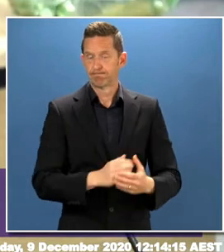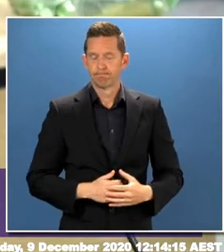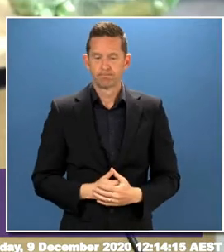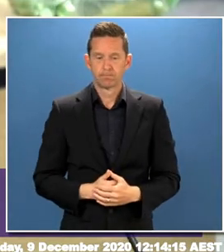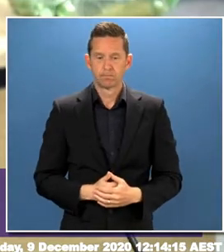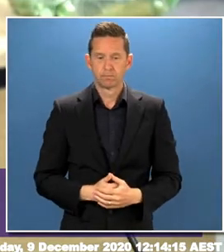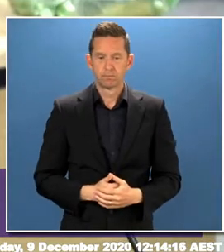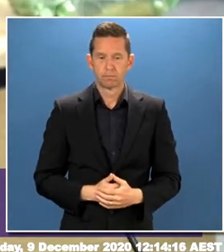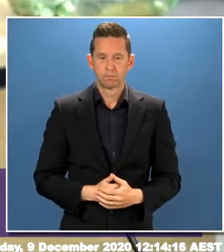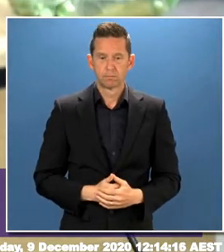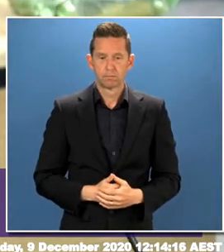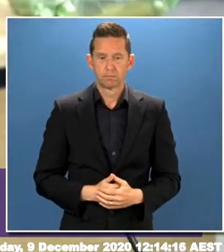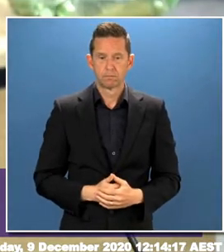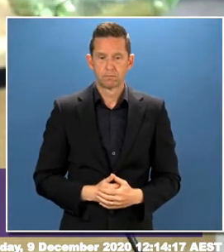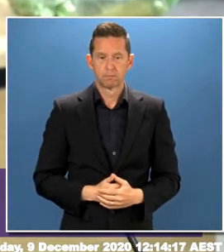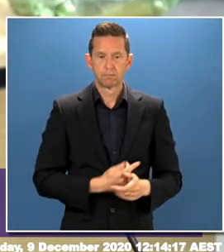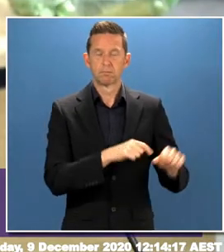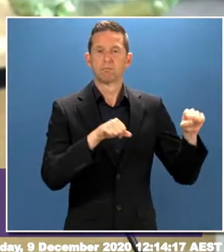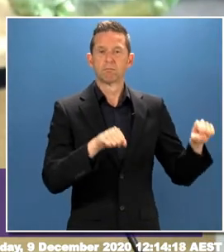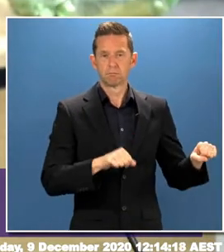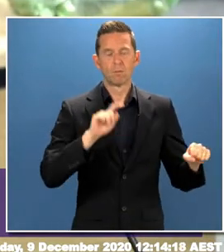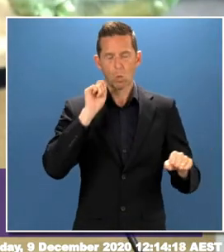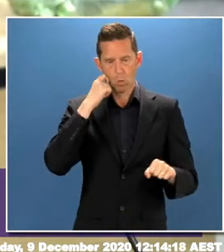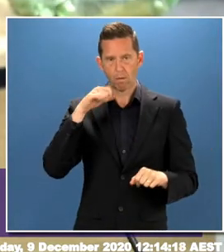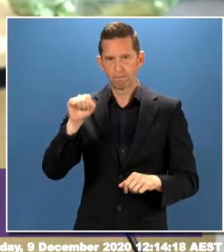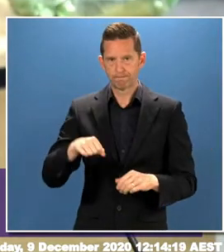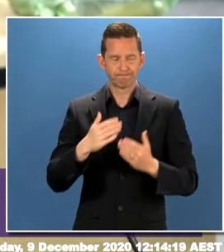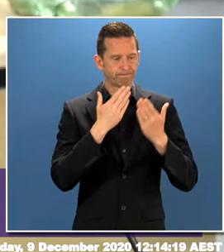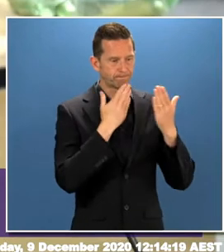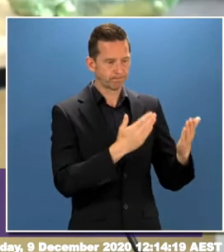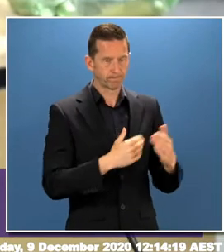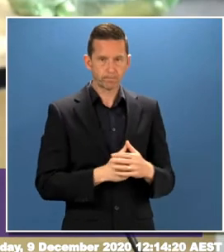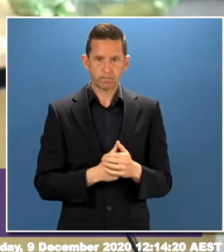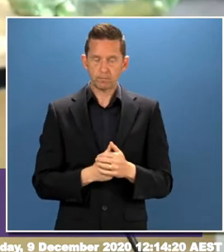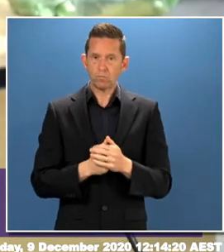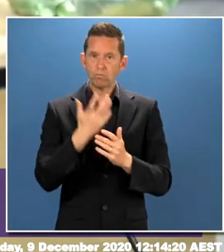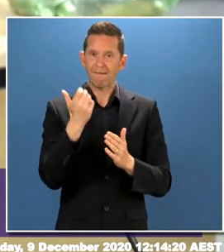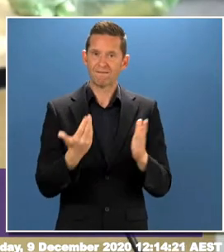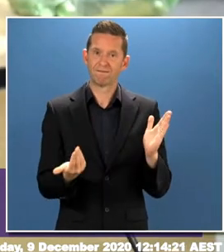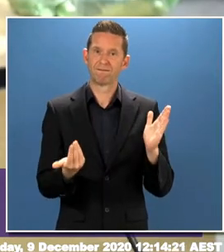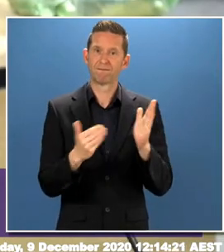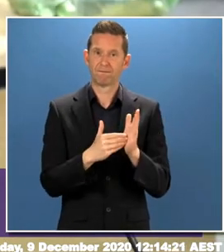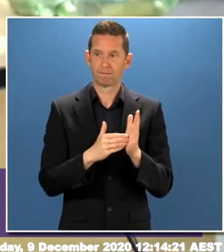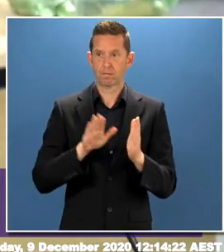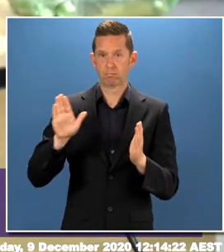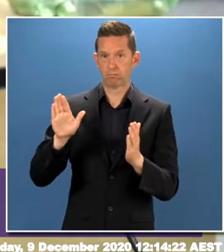(CROSSTALK) That will be done. Thank you, Chair. There is also an annexure to Ms Kroes's statement